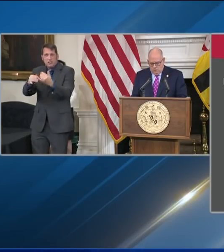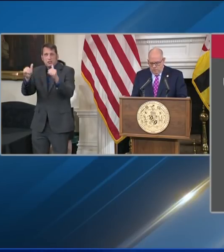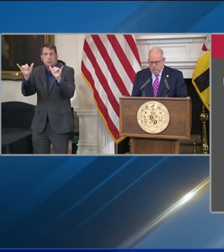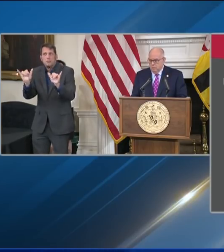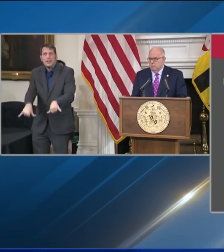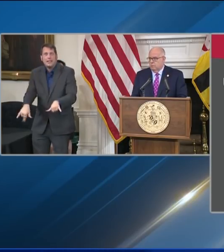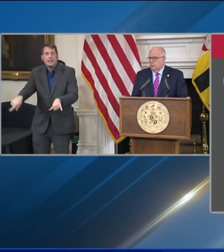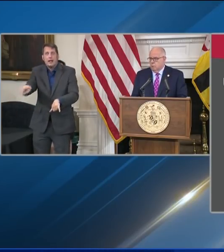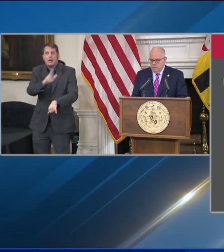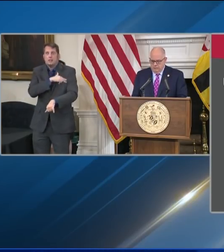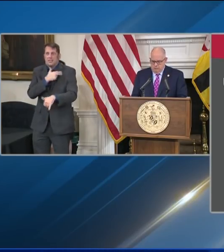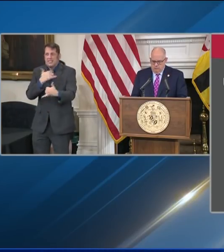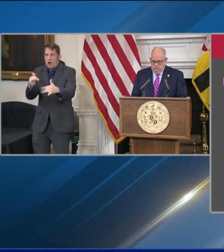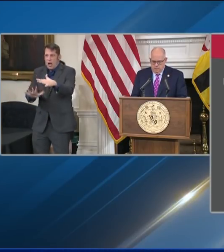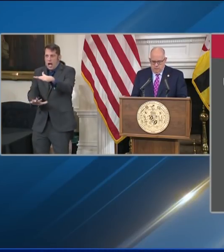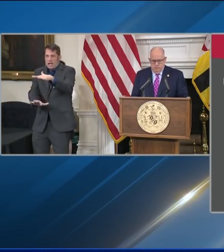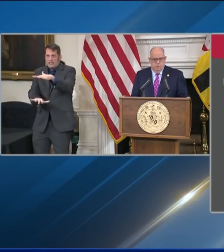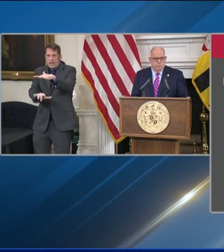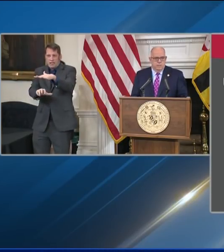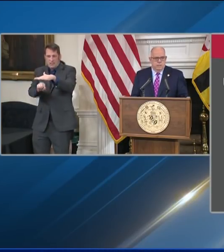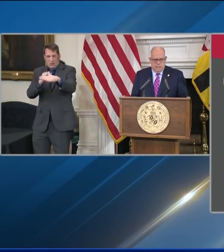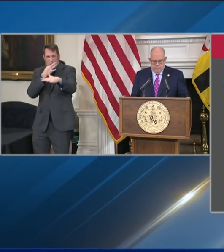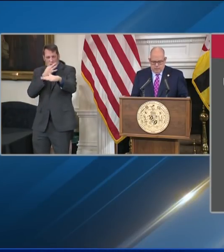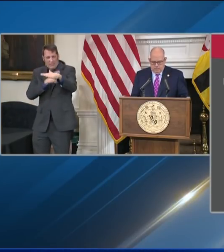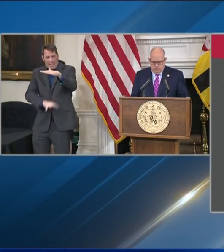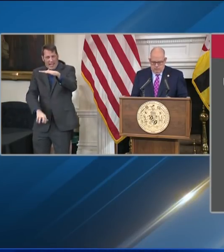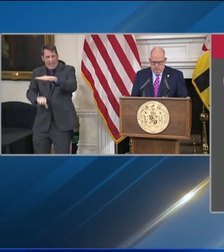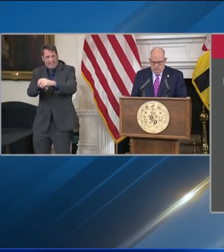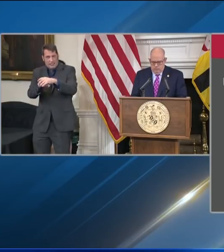SURGE PLAN, MARYLAND HOSPITALS ARE NOW REACHING CAPACITY.